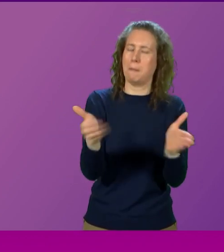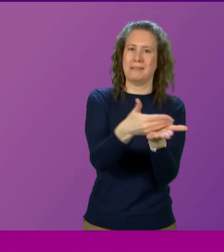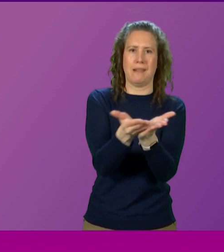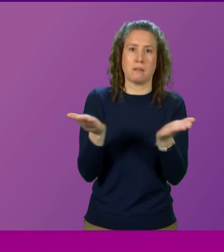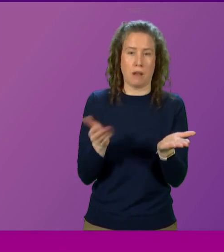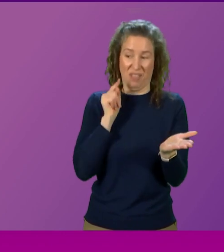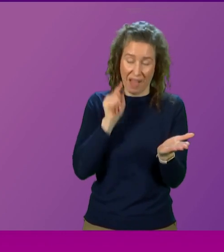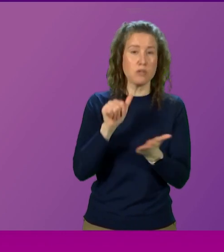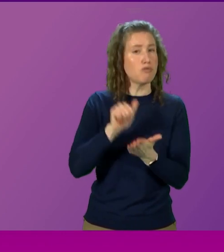That is the right thing to do.